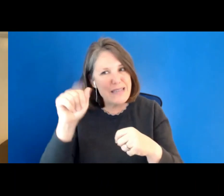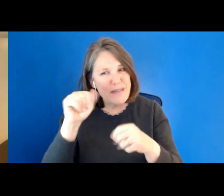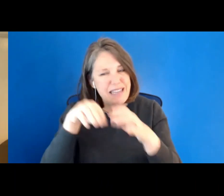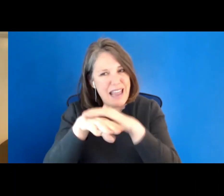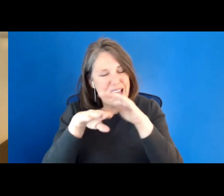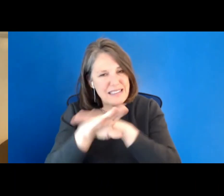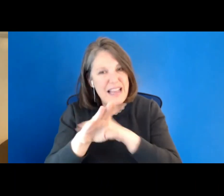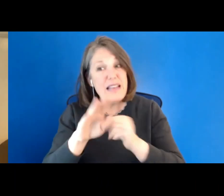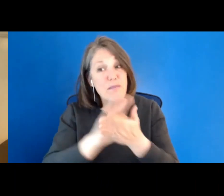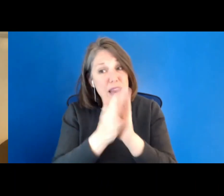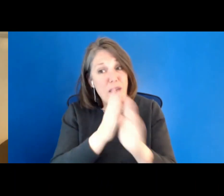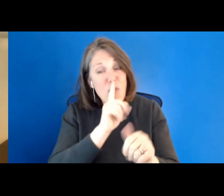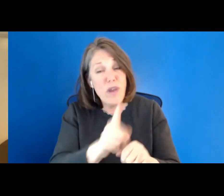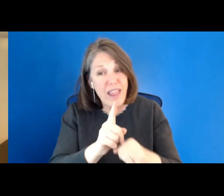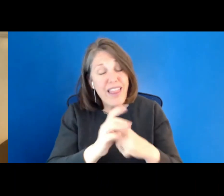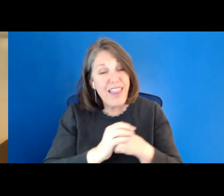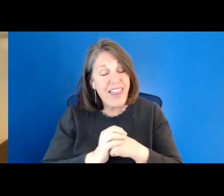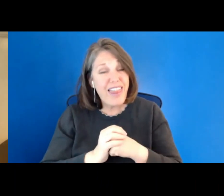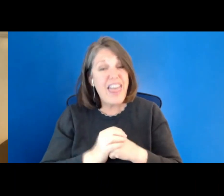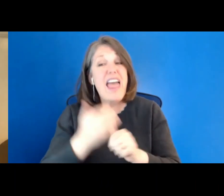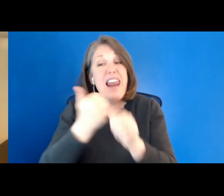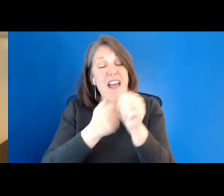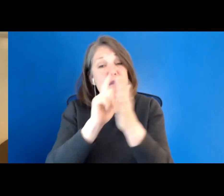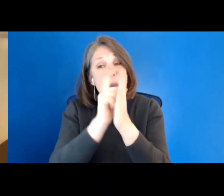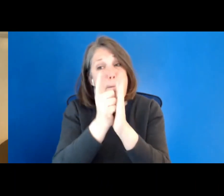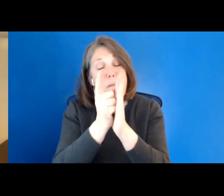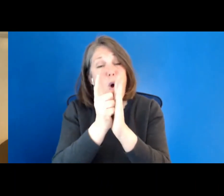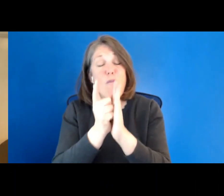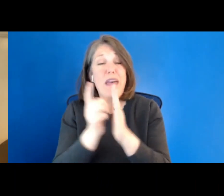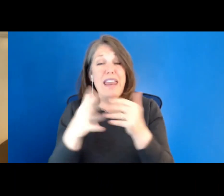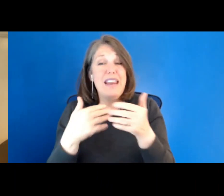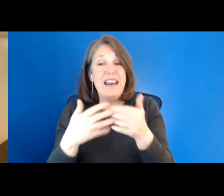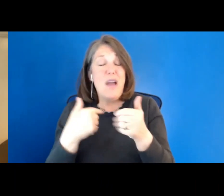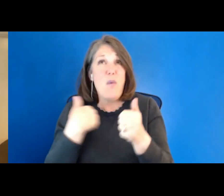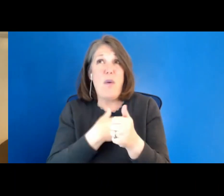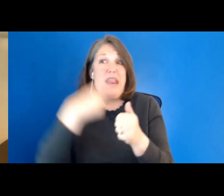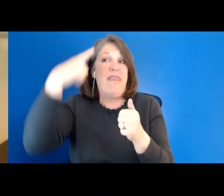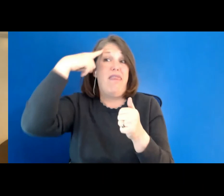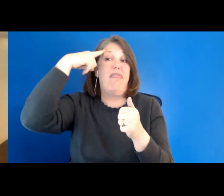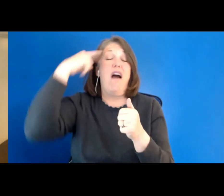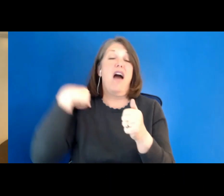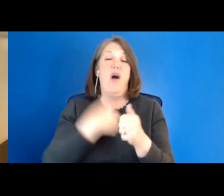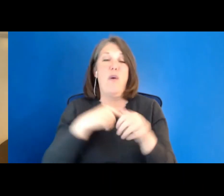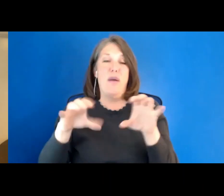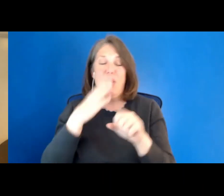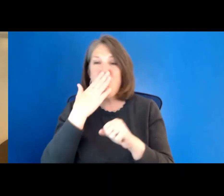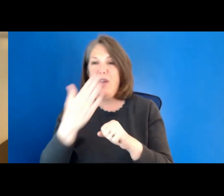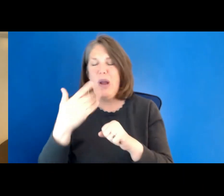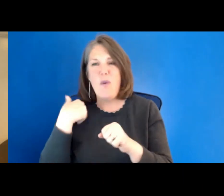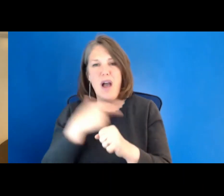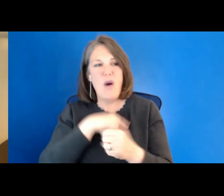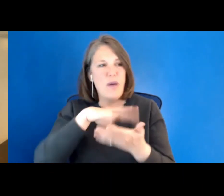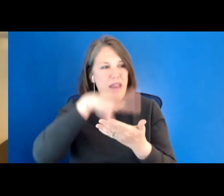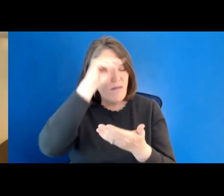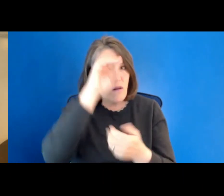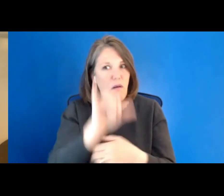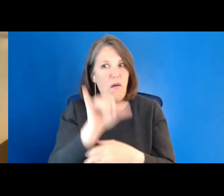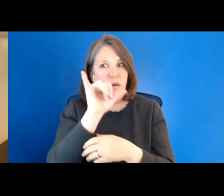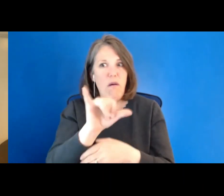17:50:04 In every moment, however much we thought we were doing well, we have learned how 17:50:08 to do better, and to think about